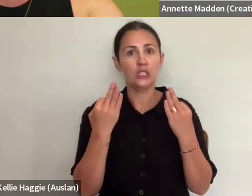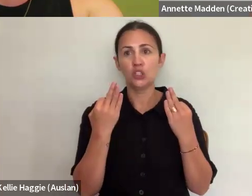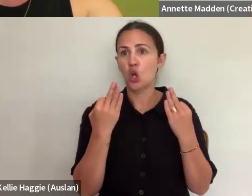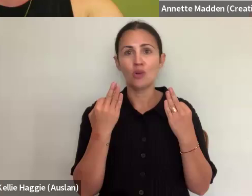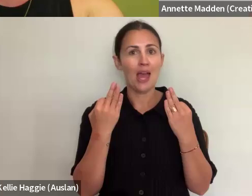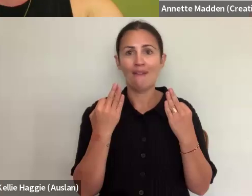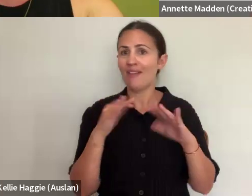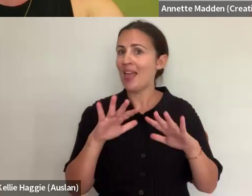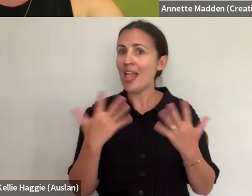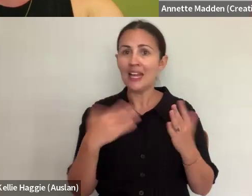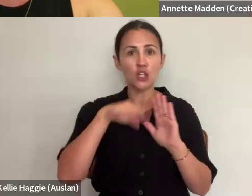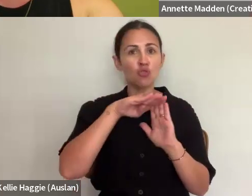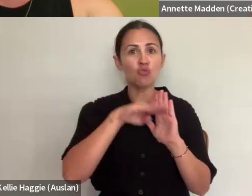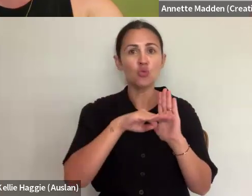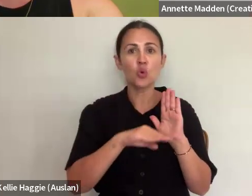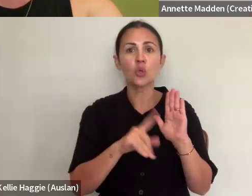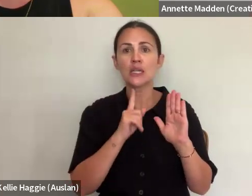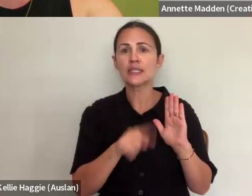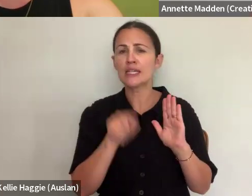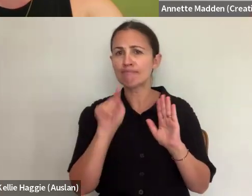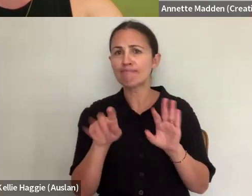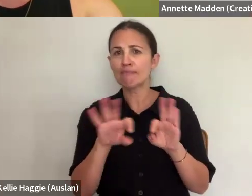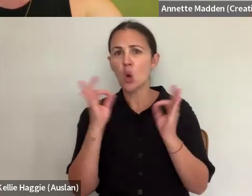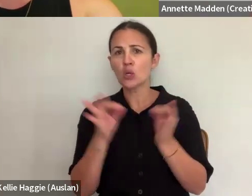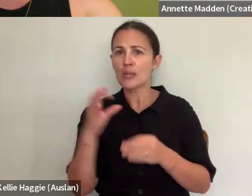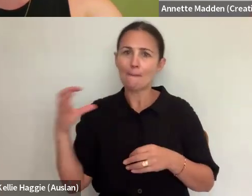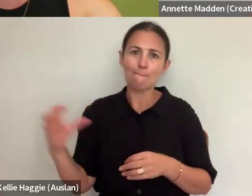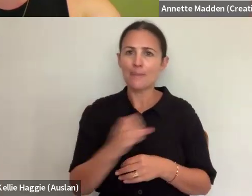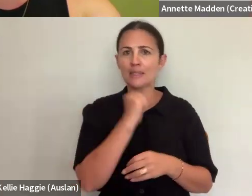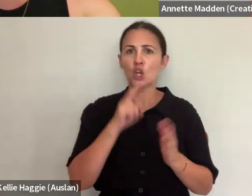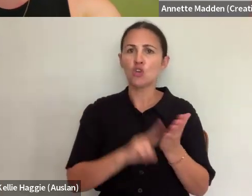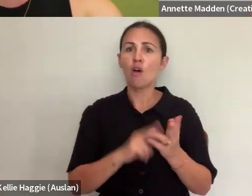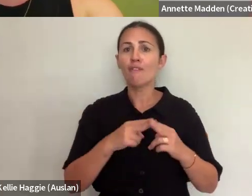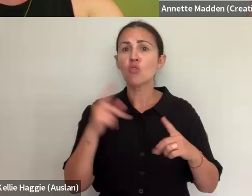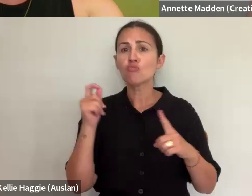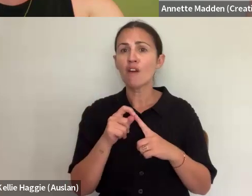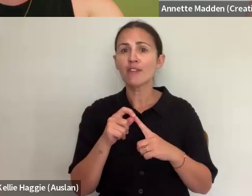I think it is probably important to note that we don't have a stipulation about the